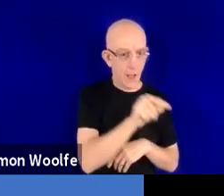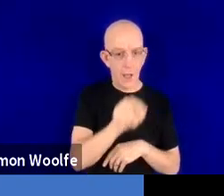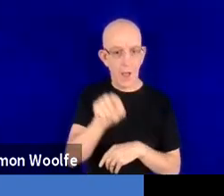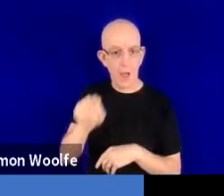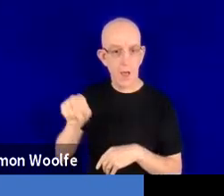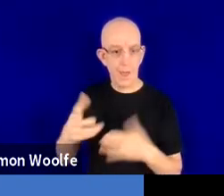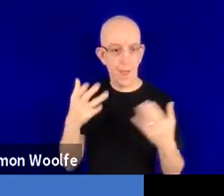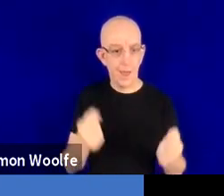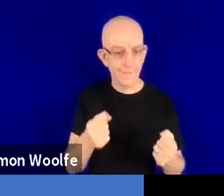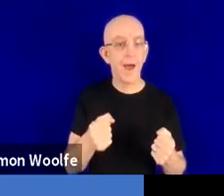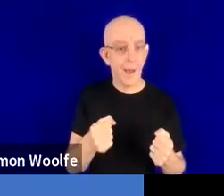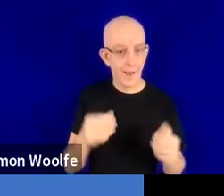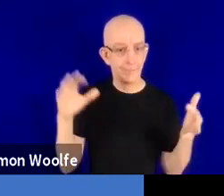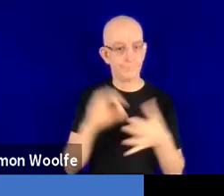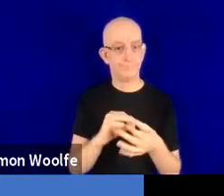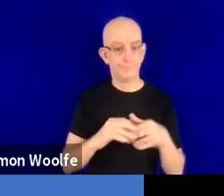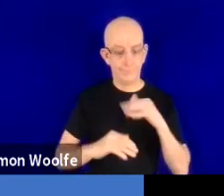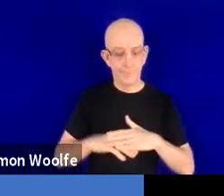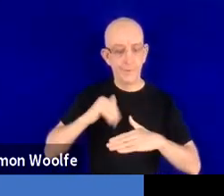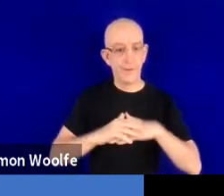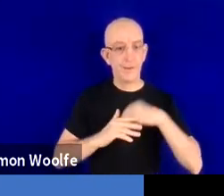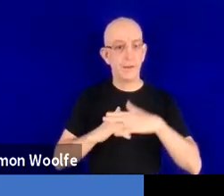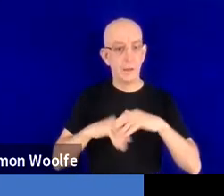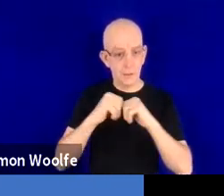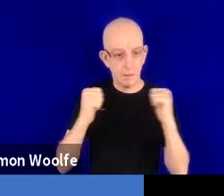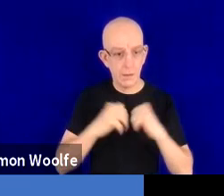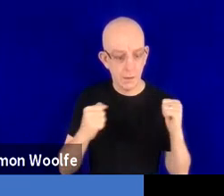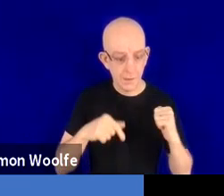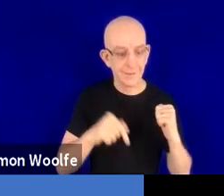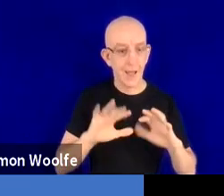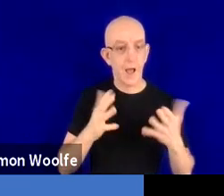So on one hand, there's a range of different schemes that can be in place to address income security